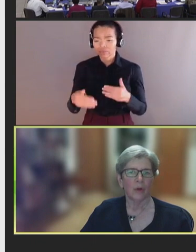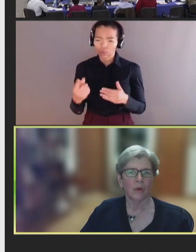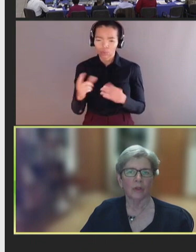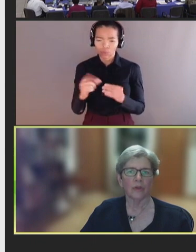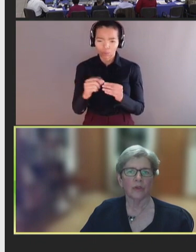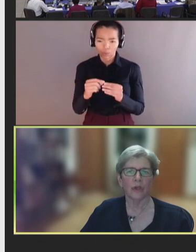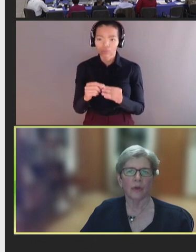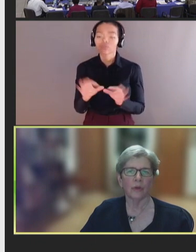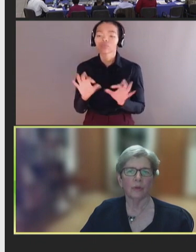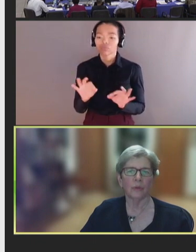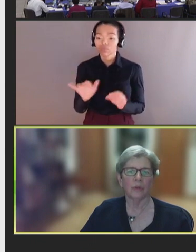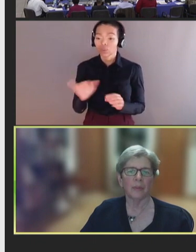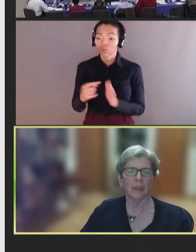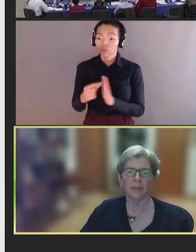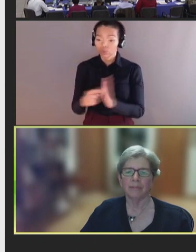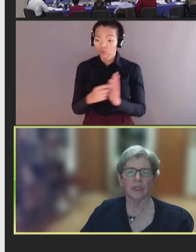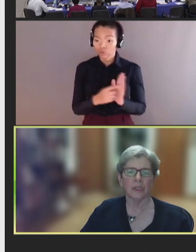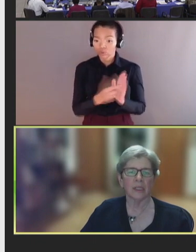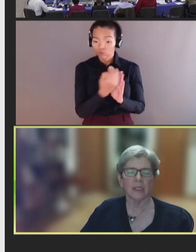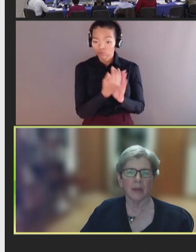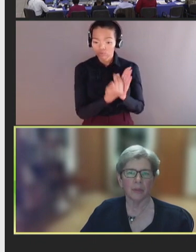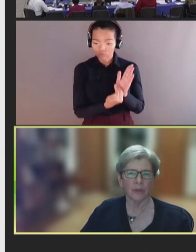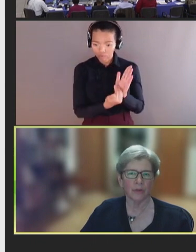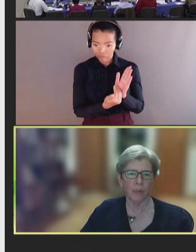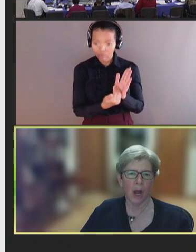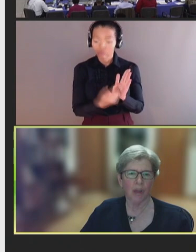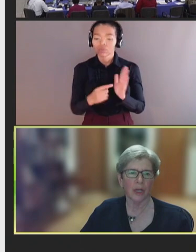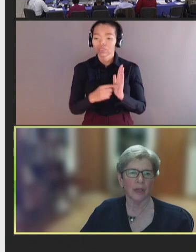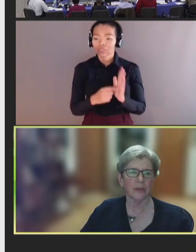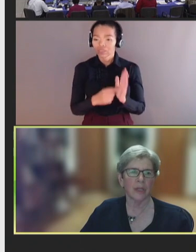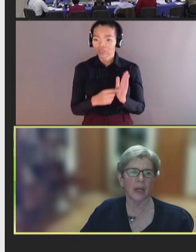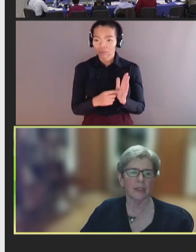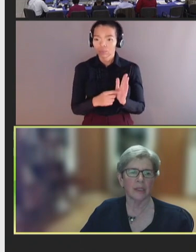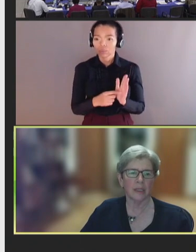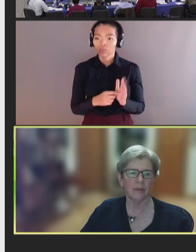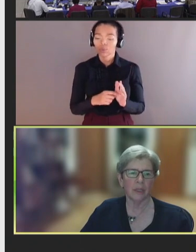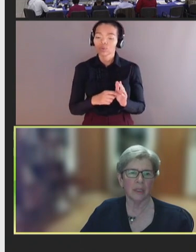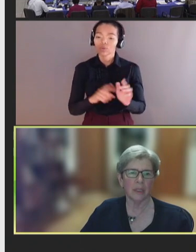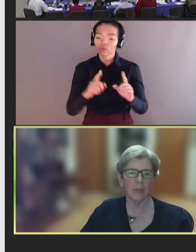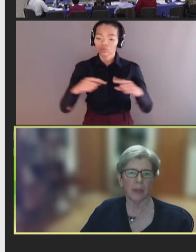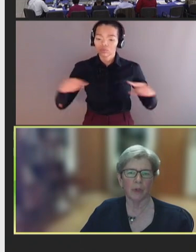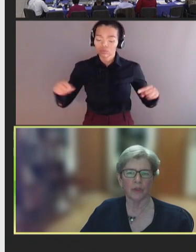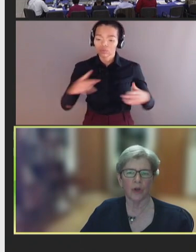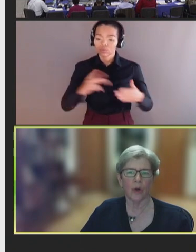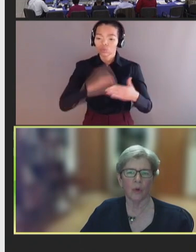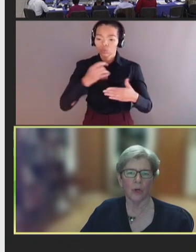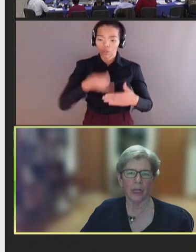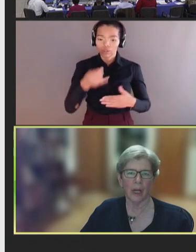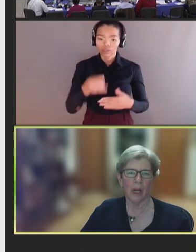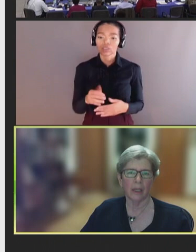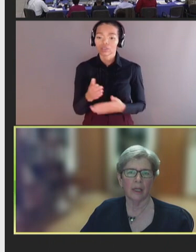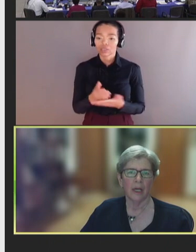we'll also show you some of the just examples of projects that CTVD members are working on